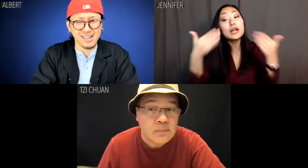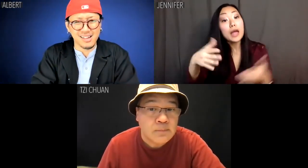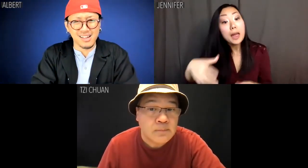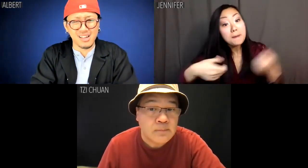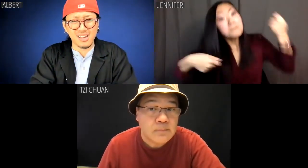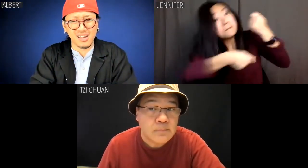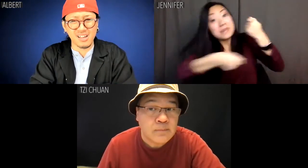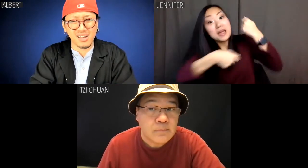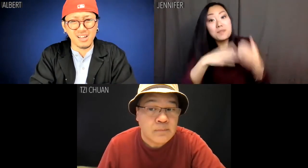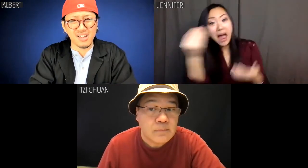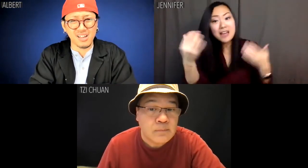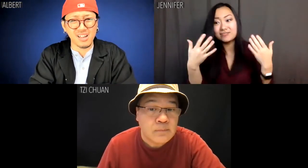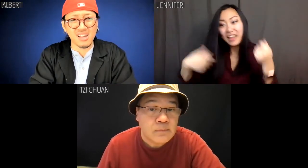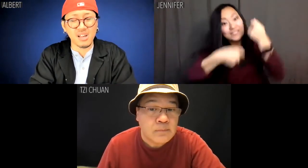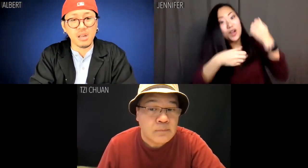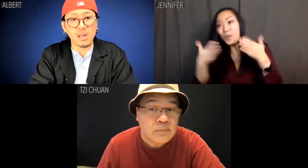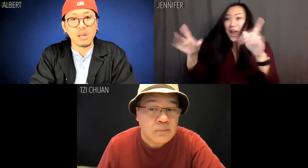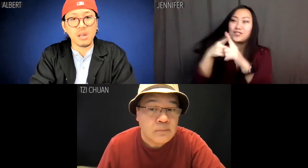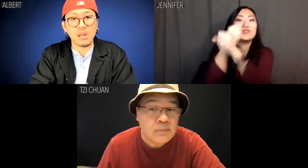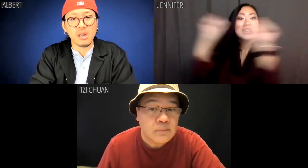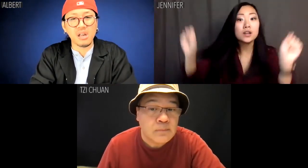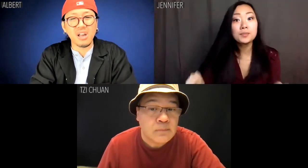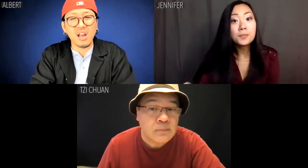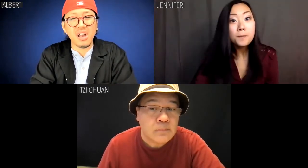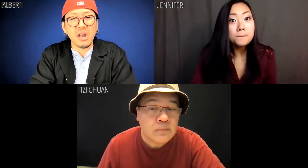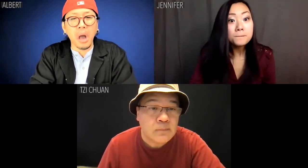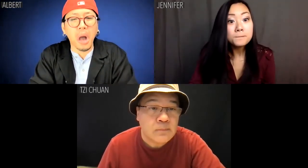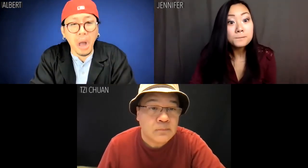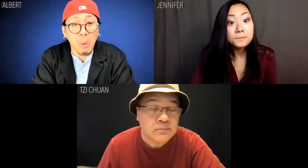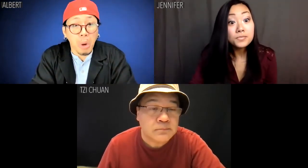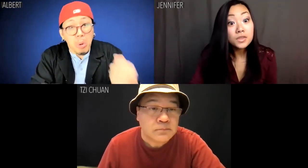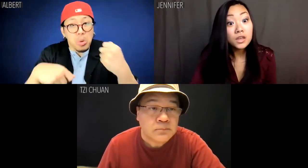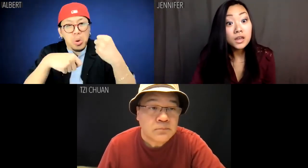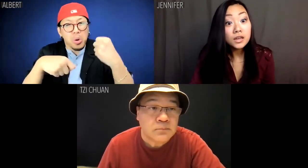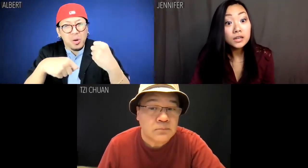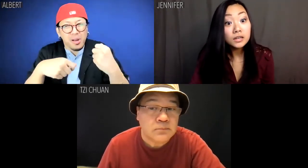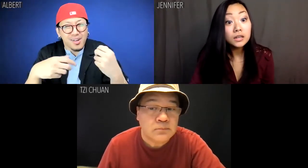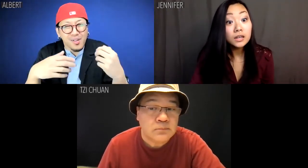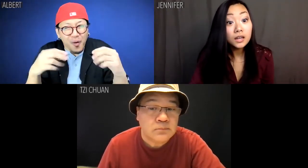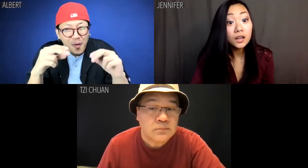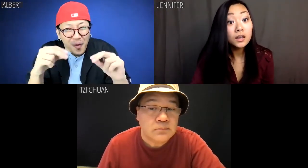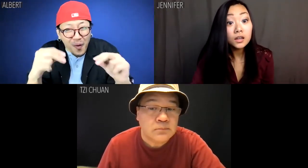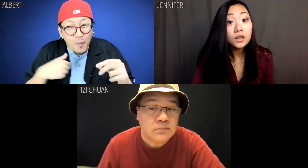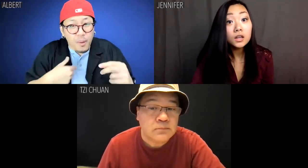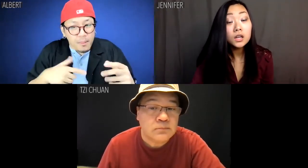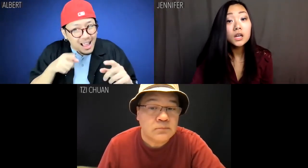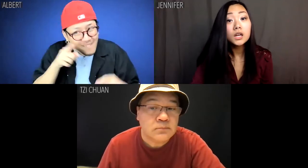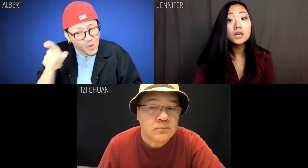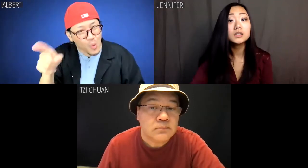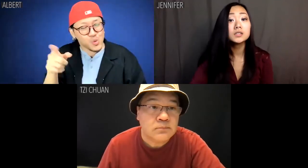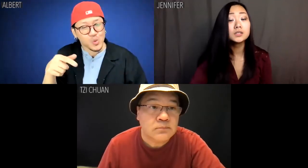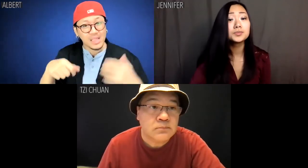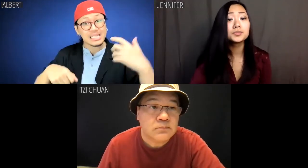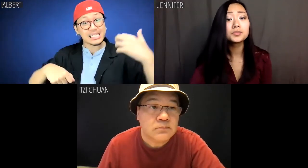Jennifer: Then pick up that erhu, and let's fiddle our way to freedom. Albert: What? The erhu? No, I got to go for the cello.